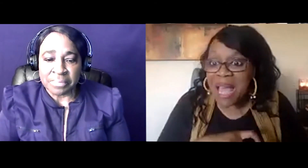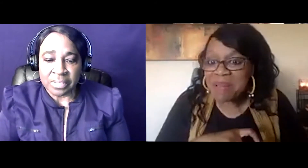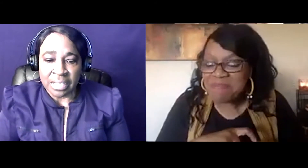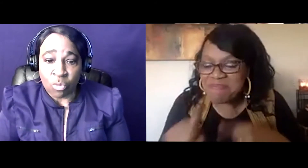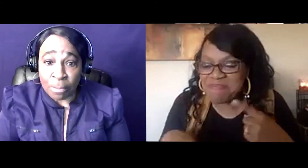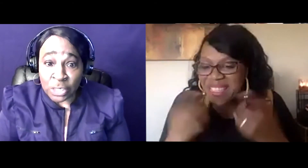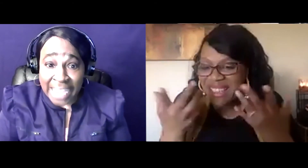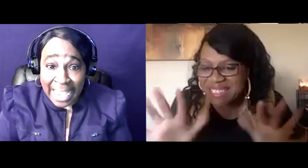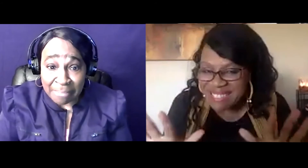One more time.